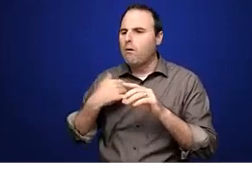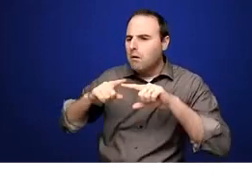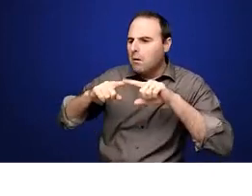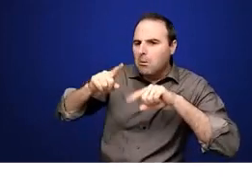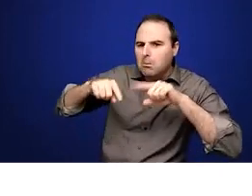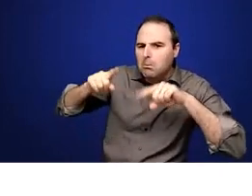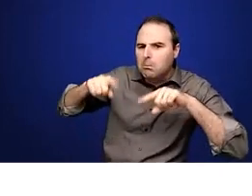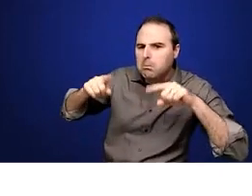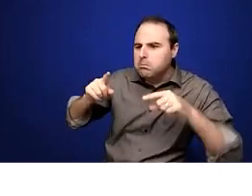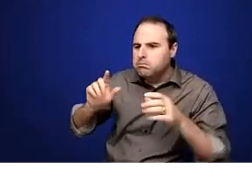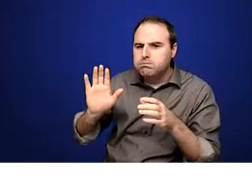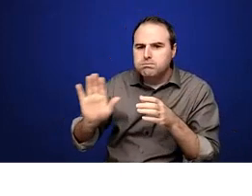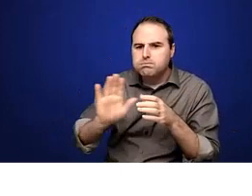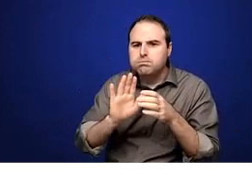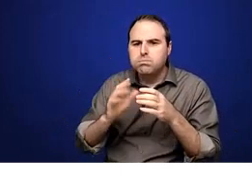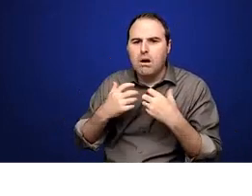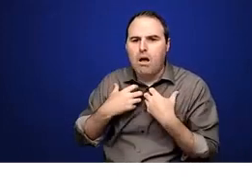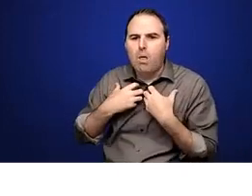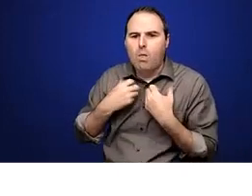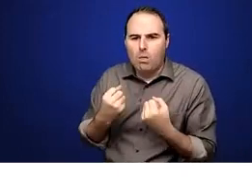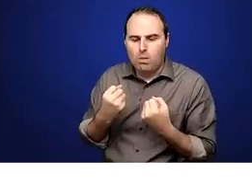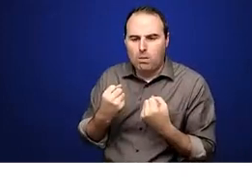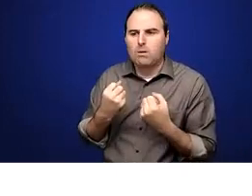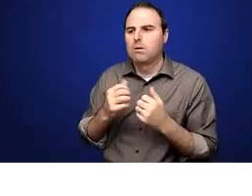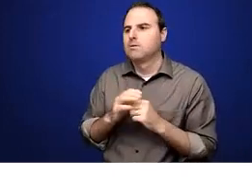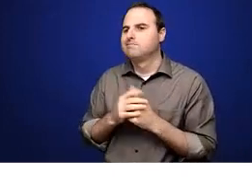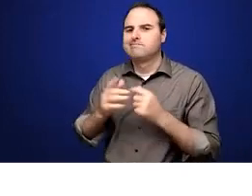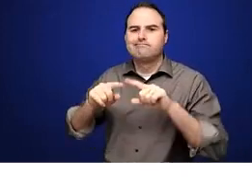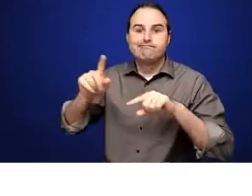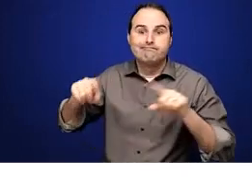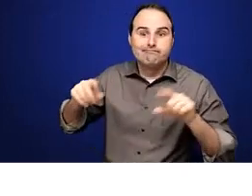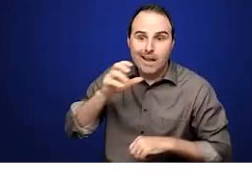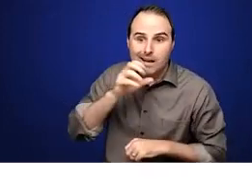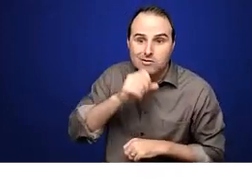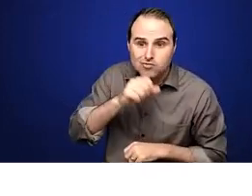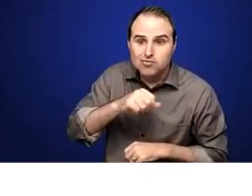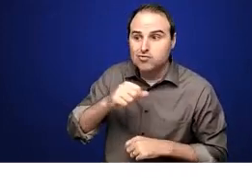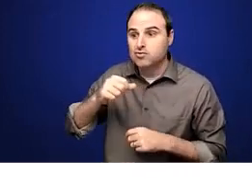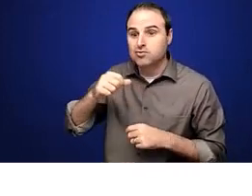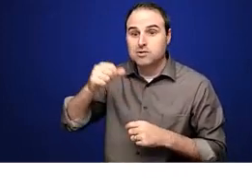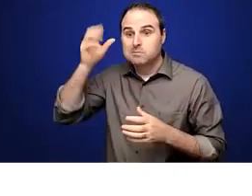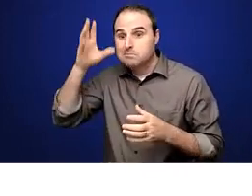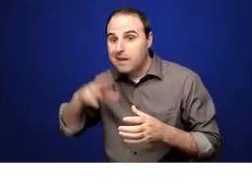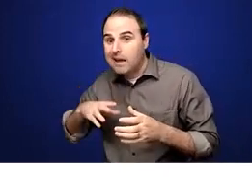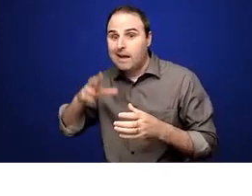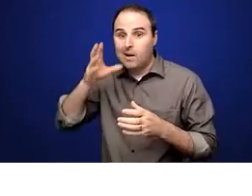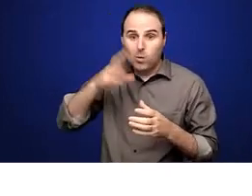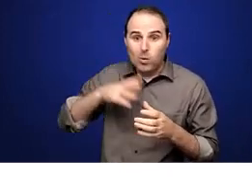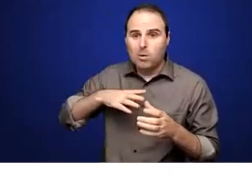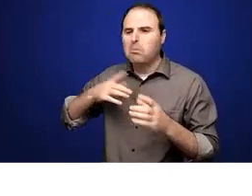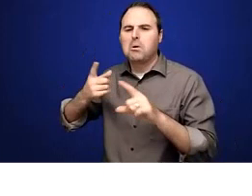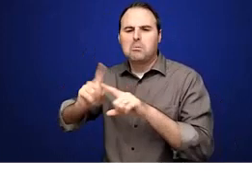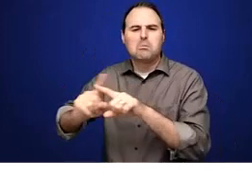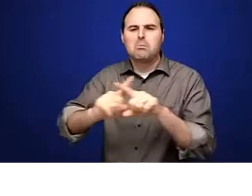was represented by them, variability in age, gender, and the job tasks that they performed day-to-day.